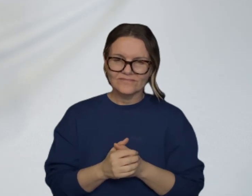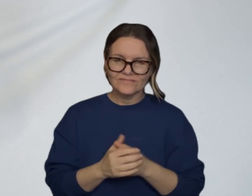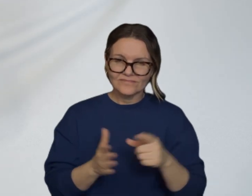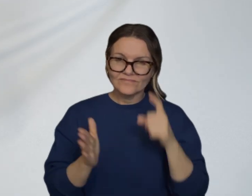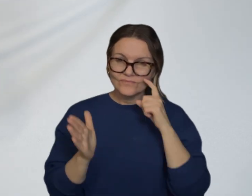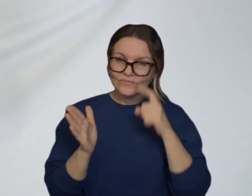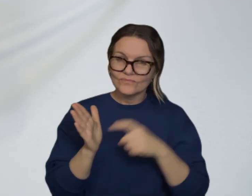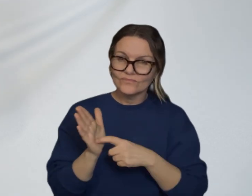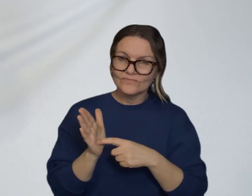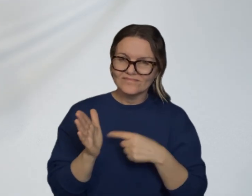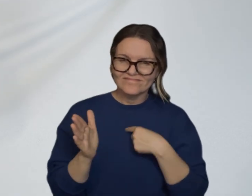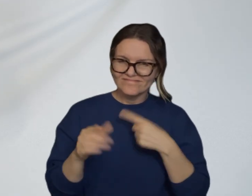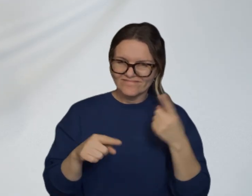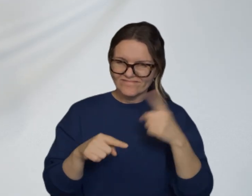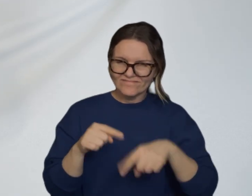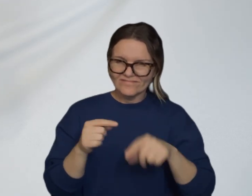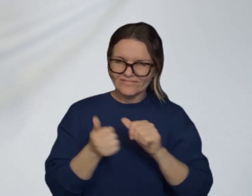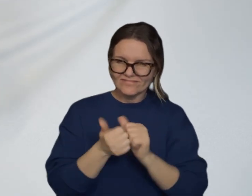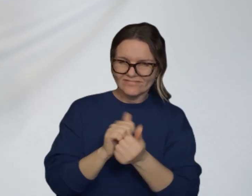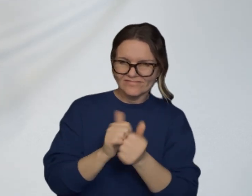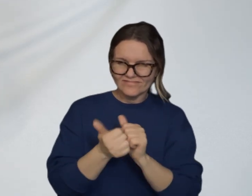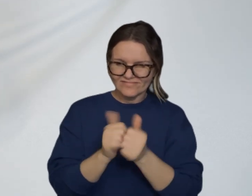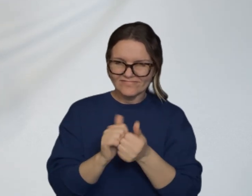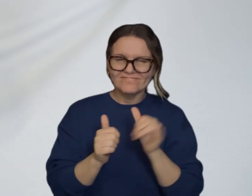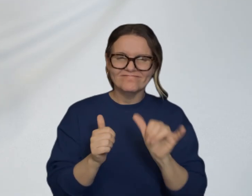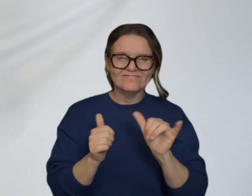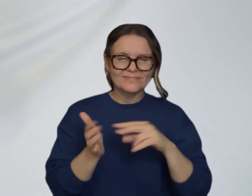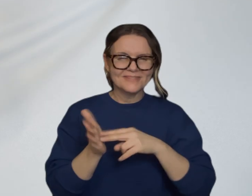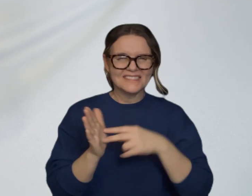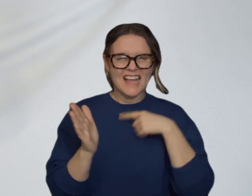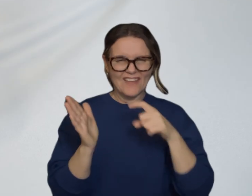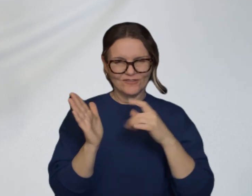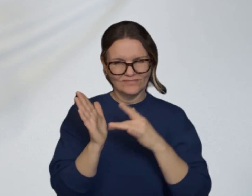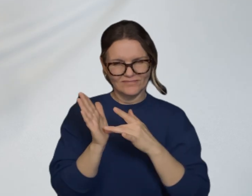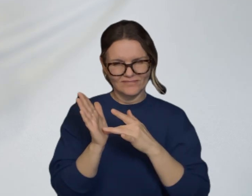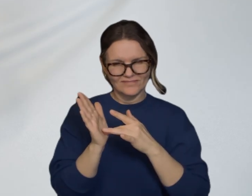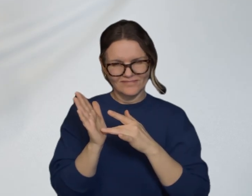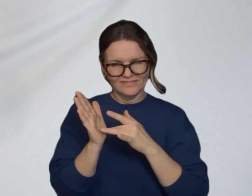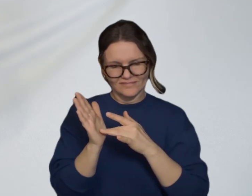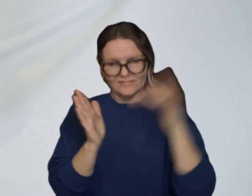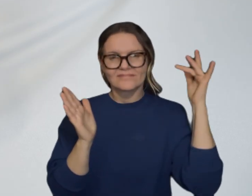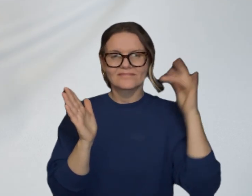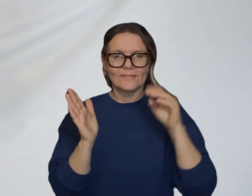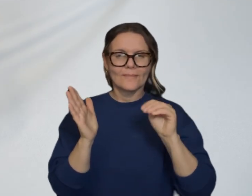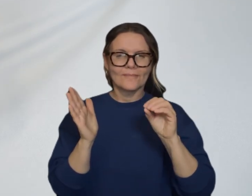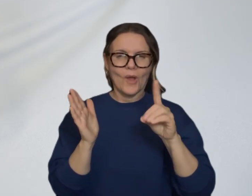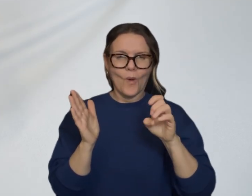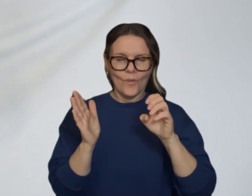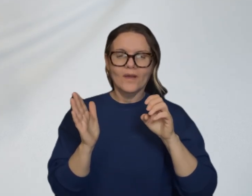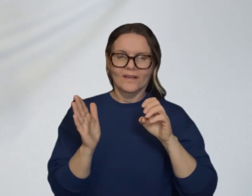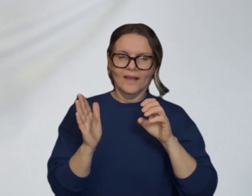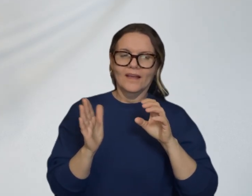to do the same exact thing hold for 5 seconds when using your Cimilre pump you actually want to start